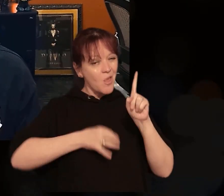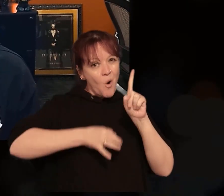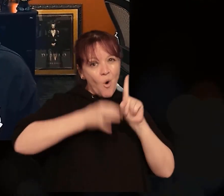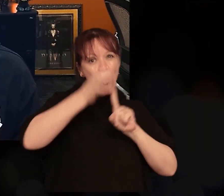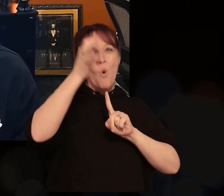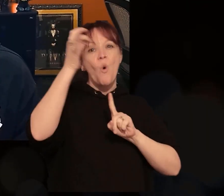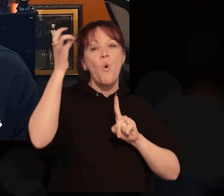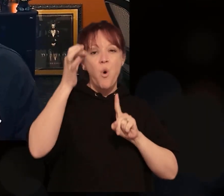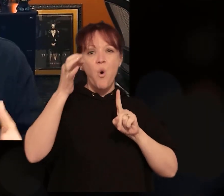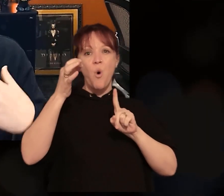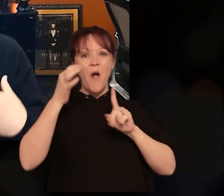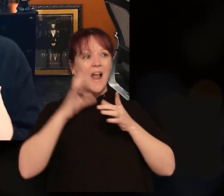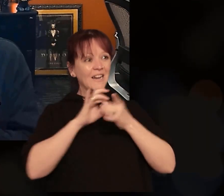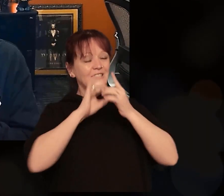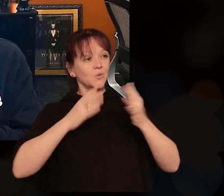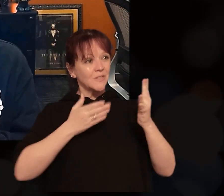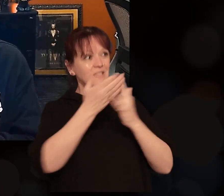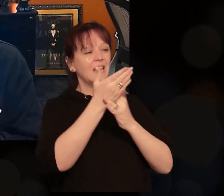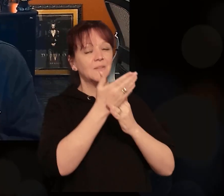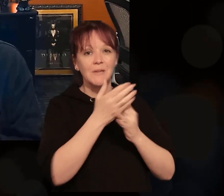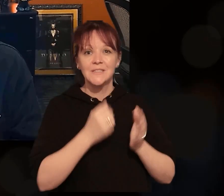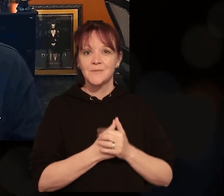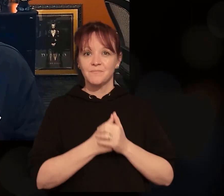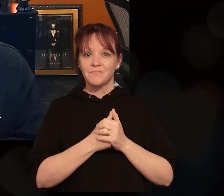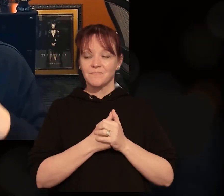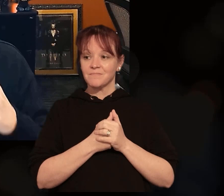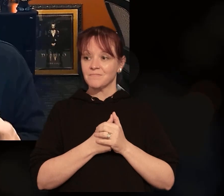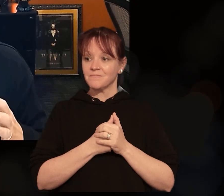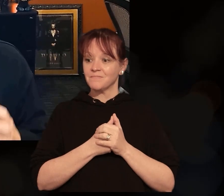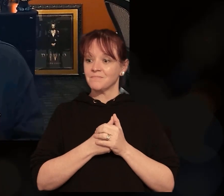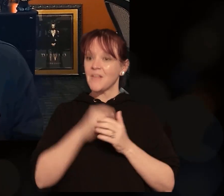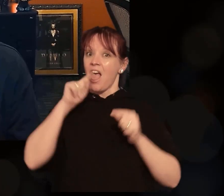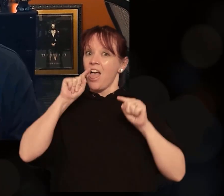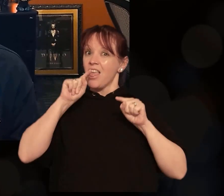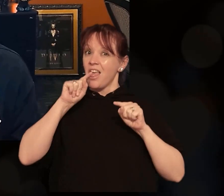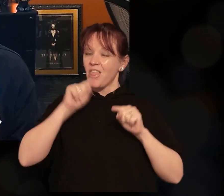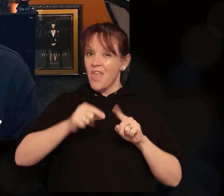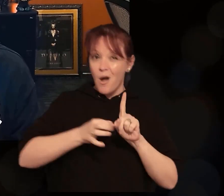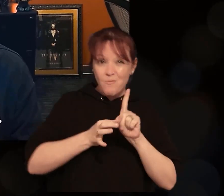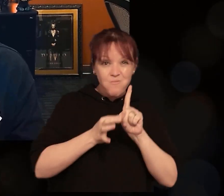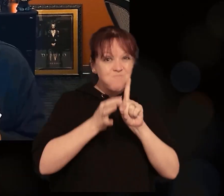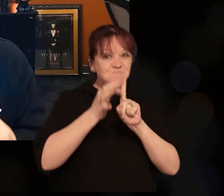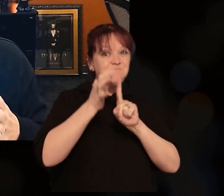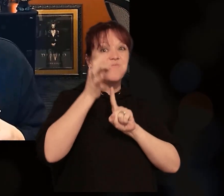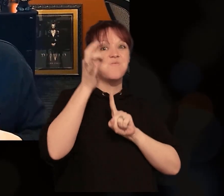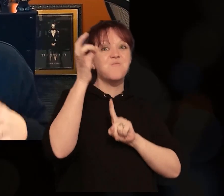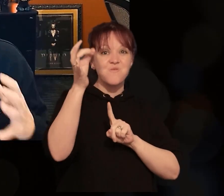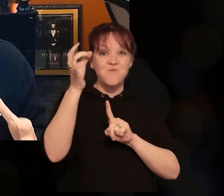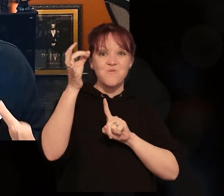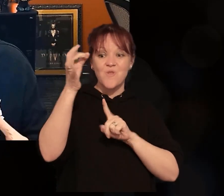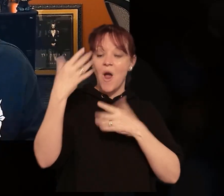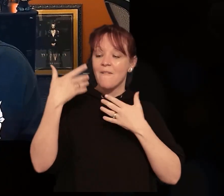That progress, including the progress we've made in Diablo IV, is driven by community. A big part of that is advocacy,